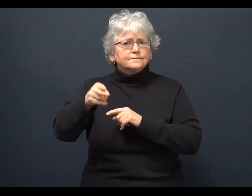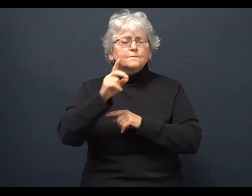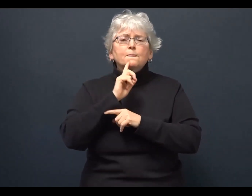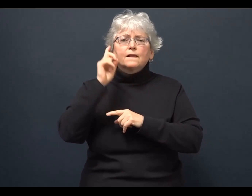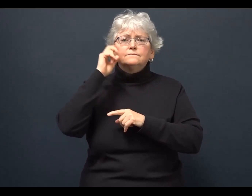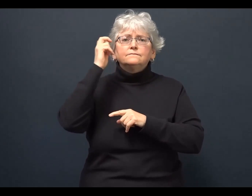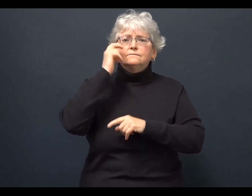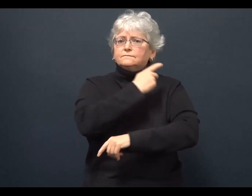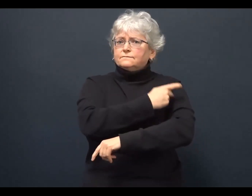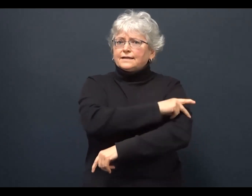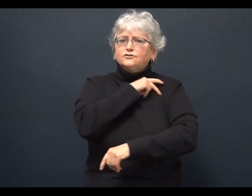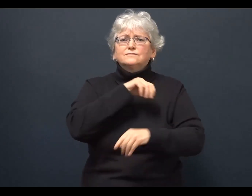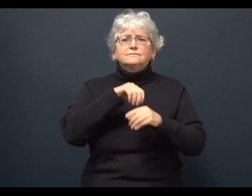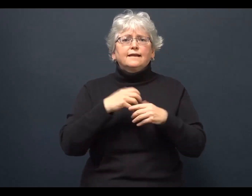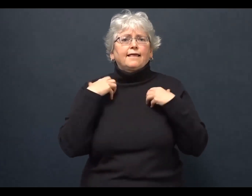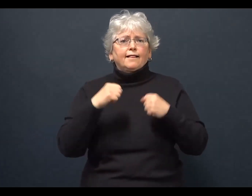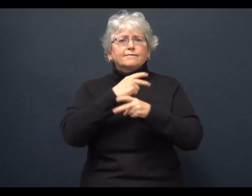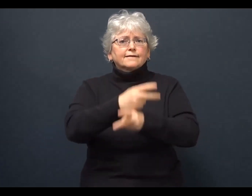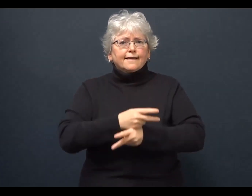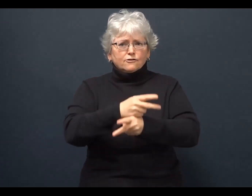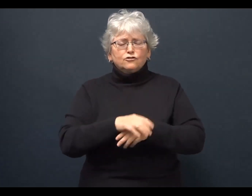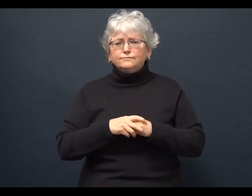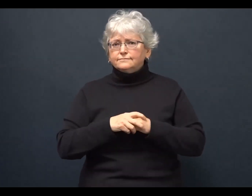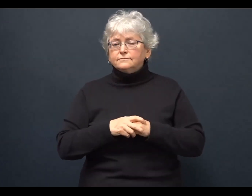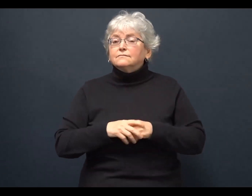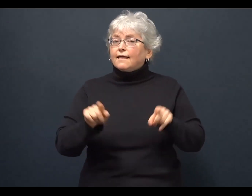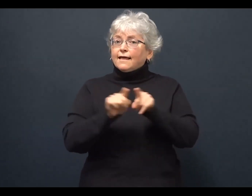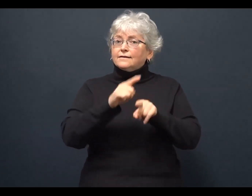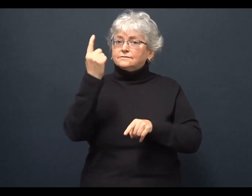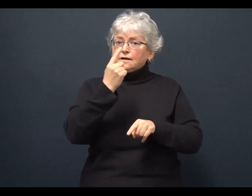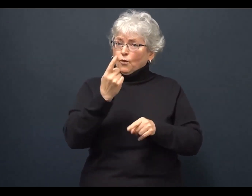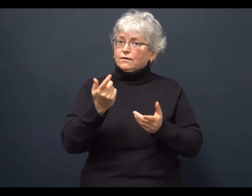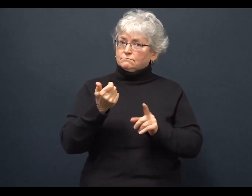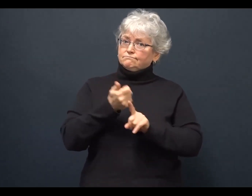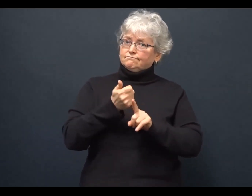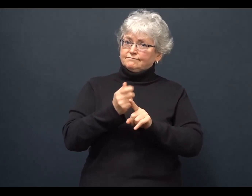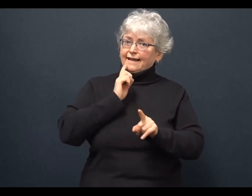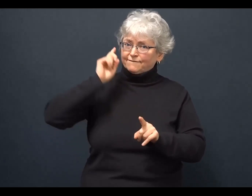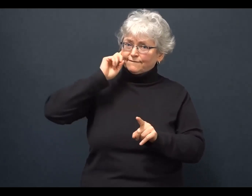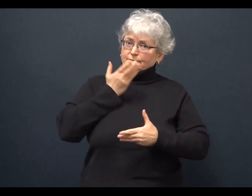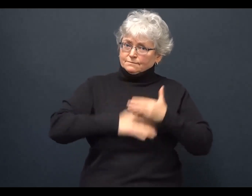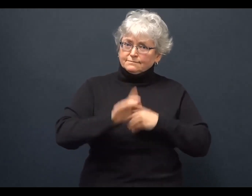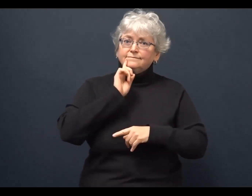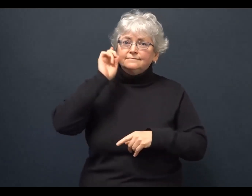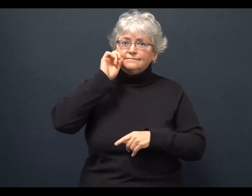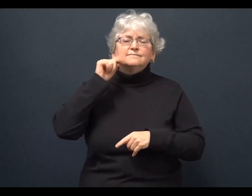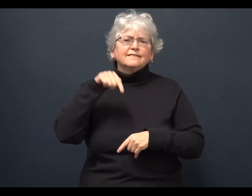hard of hearing and deaf-blind patients in healthcare. as someone born deaf this